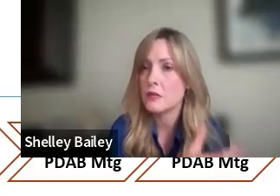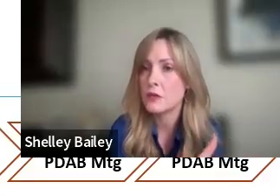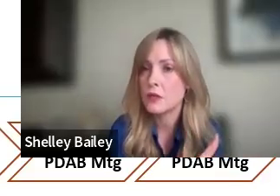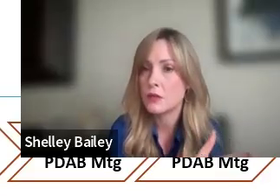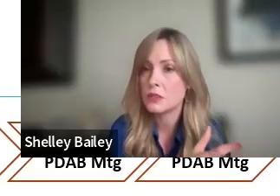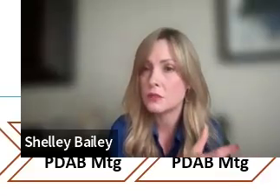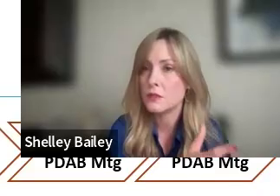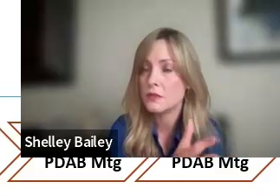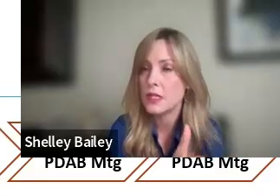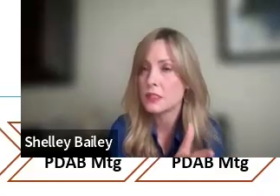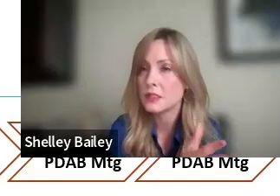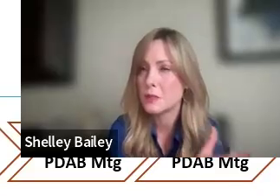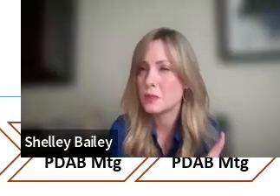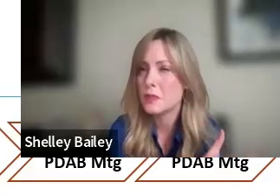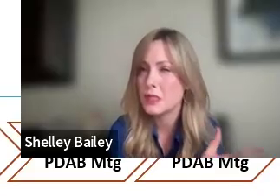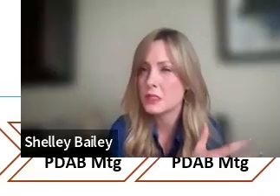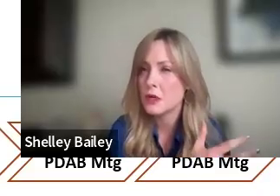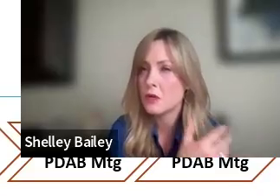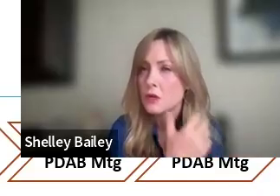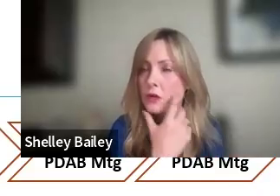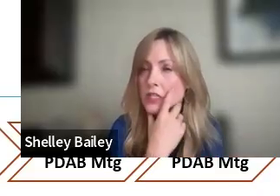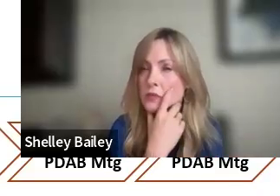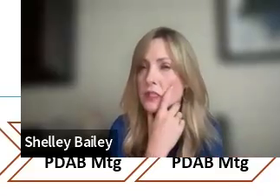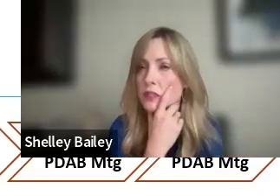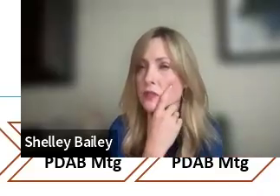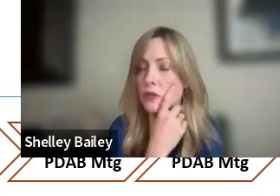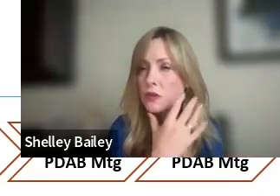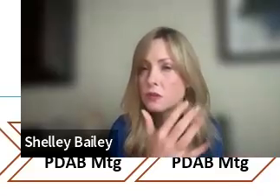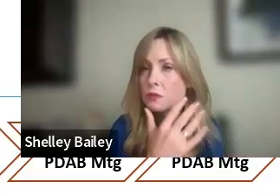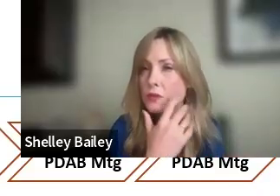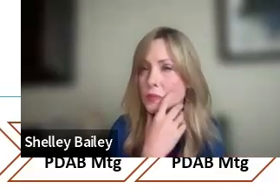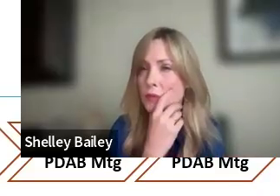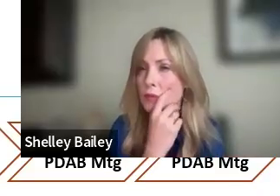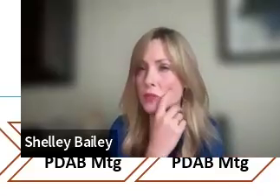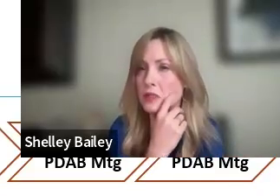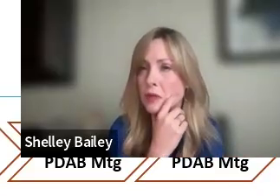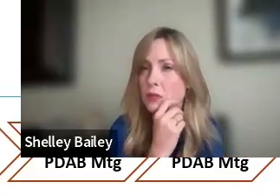they voted to advance a couple meetings ago? I just want clarity for the the board members and